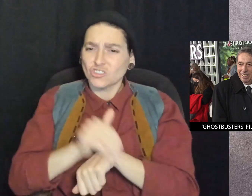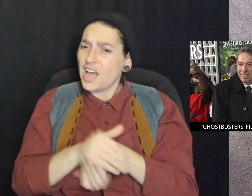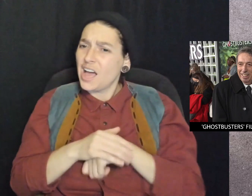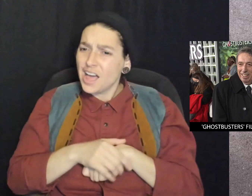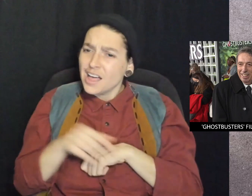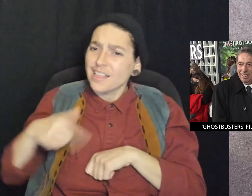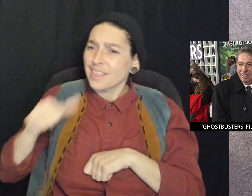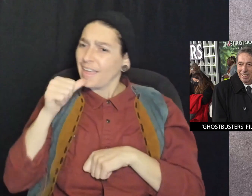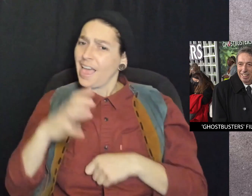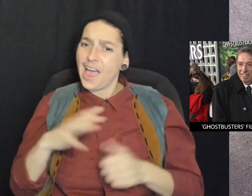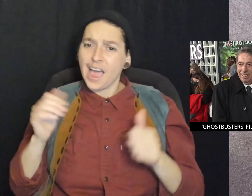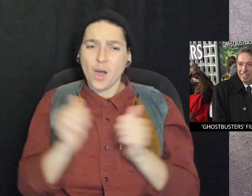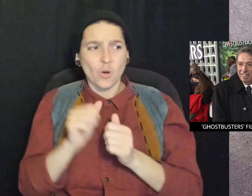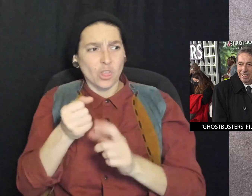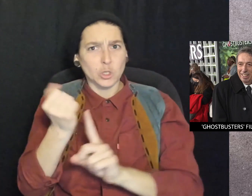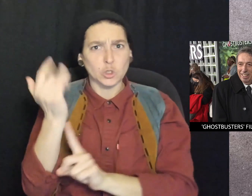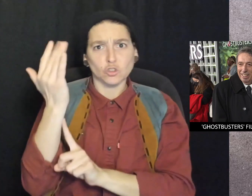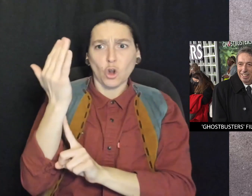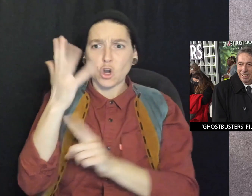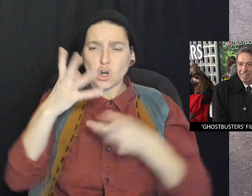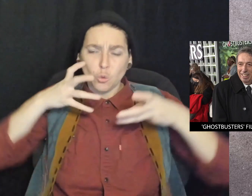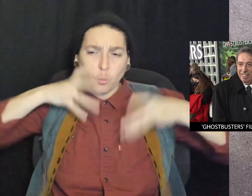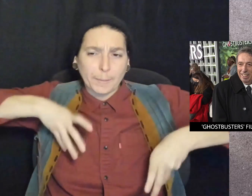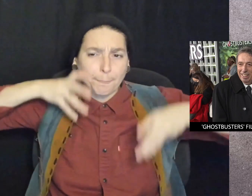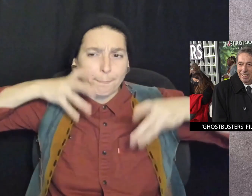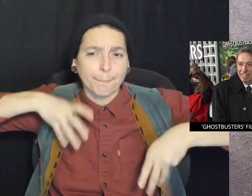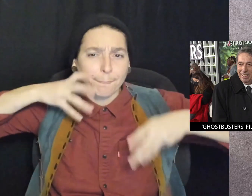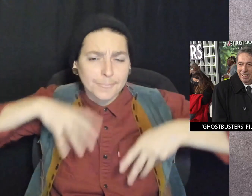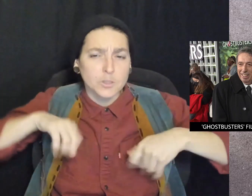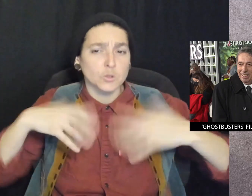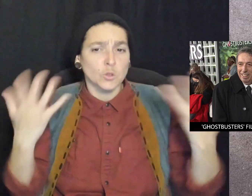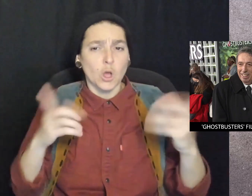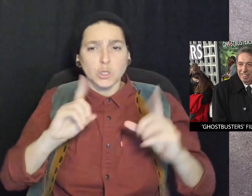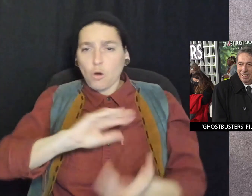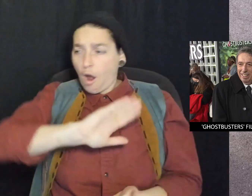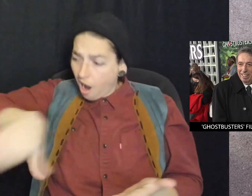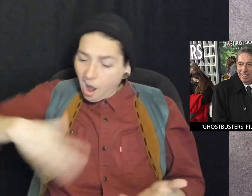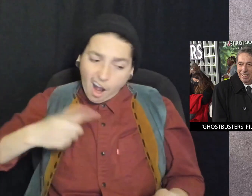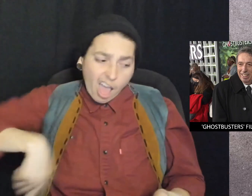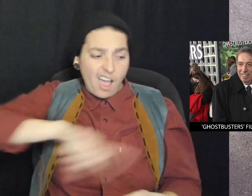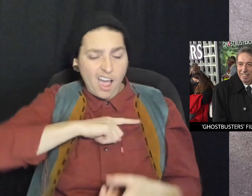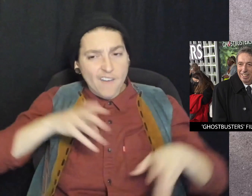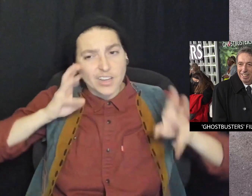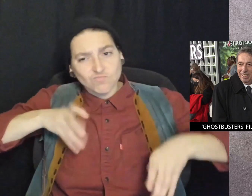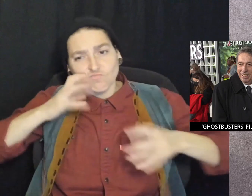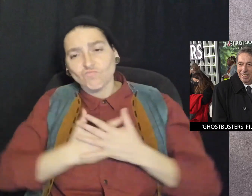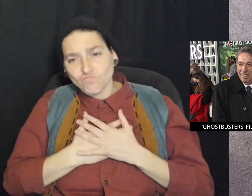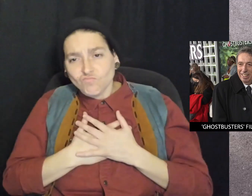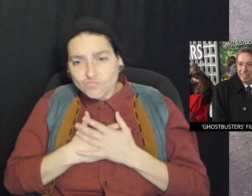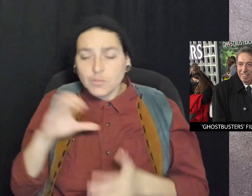the CEO of Sony pictures says tonight the lady with the torch weeps as do all of us at Columbia